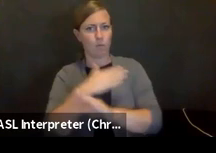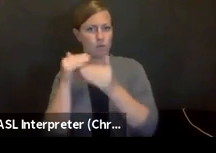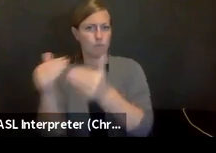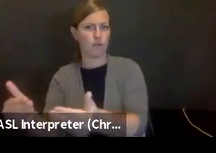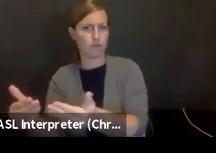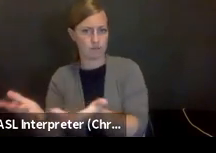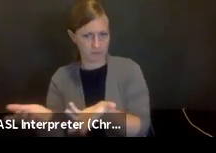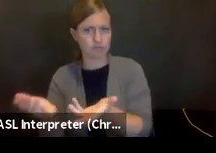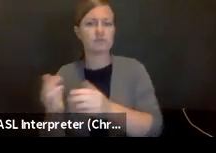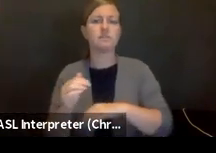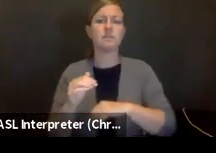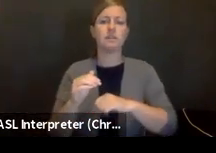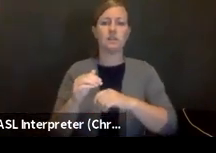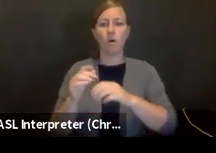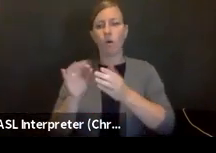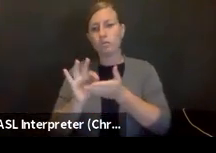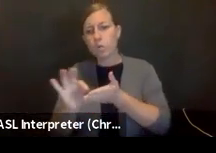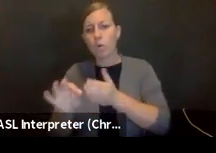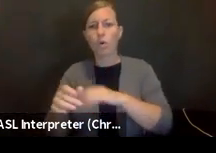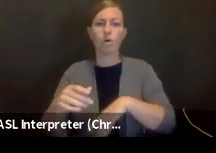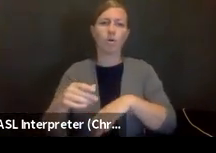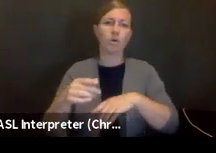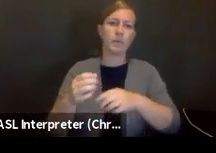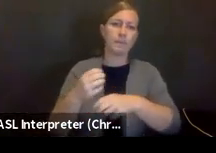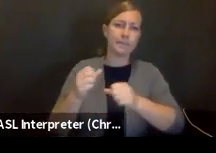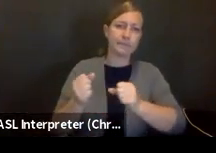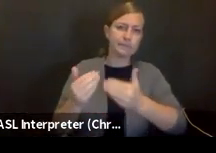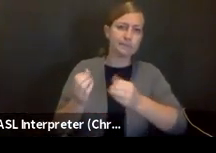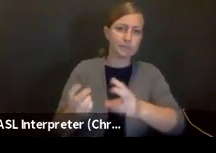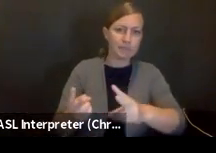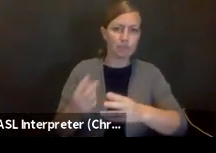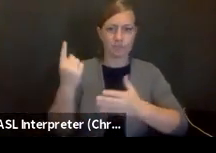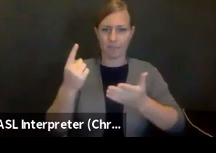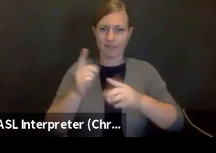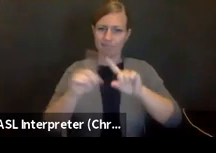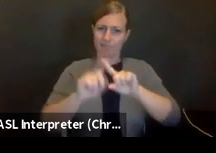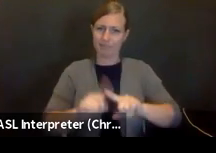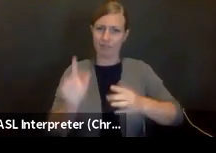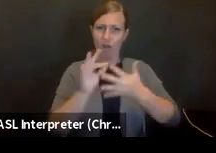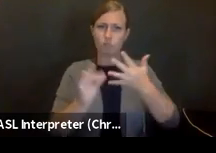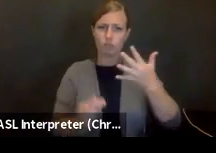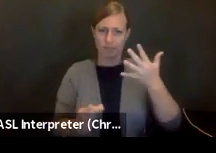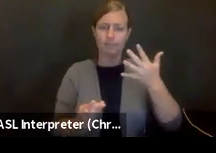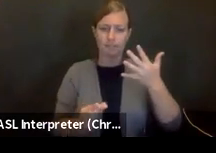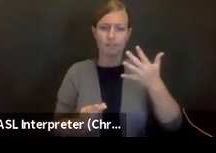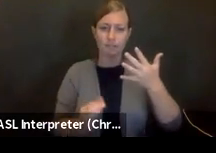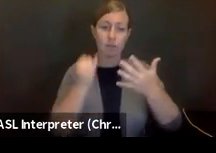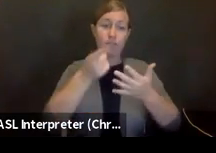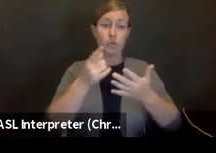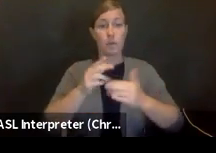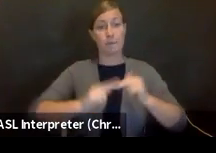ESD 189 - Amy Colburn: Make a submission are scored tests. So there's all these kind of, you know, if you're building some really self directed courses.